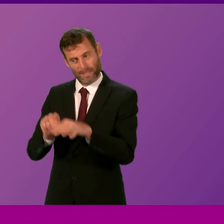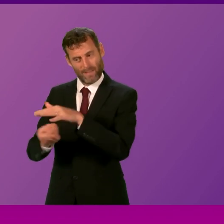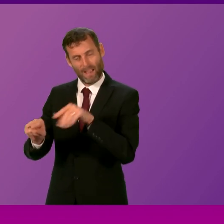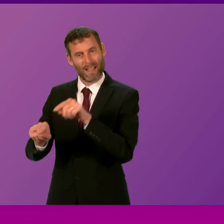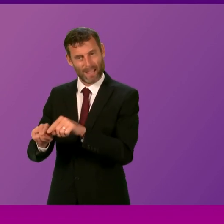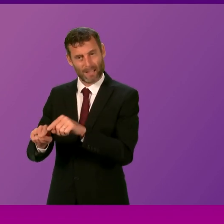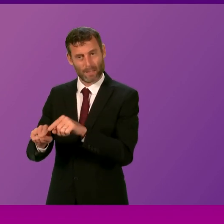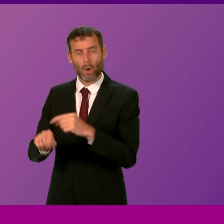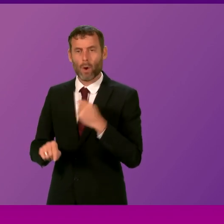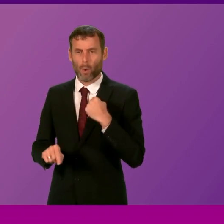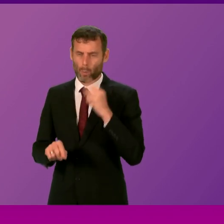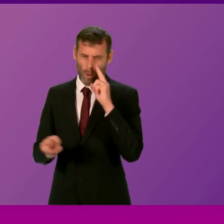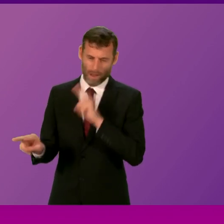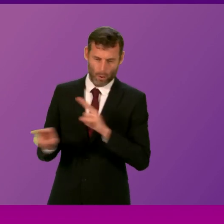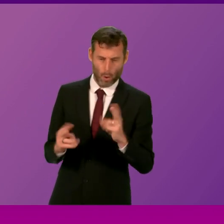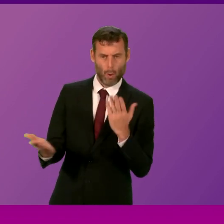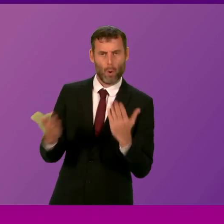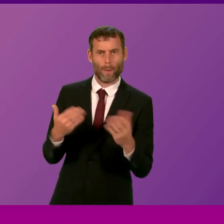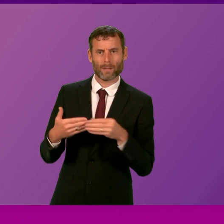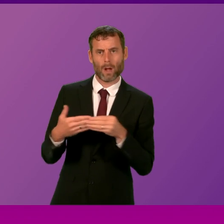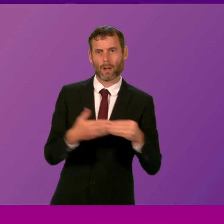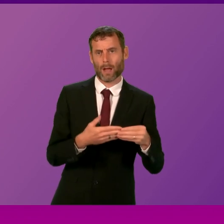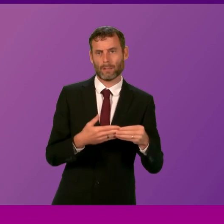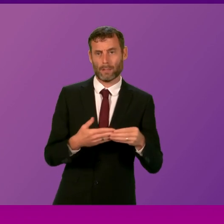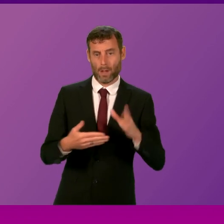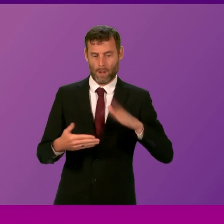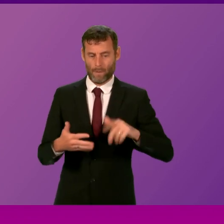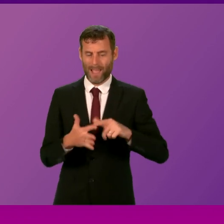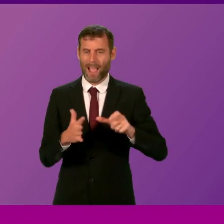the guidance that has been issued by City of Edinburgh Council. No one should be